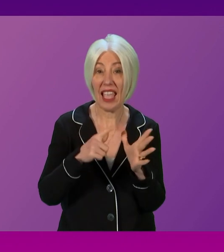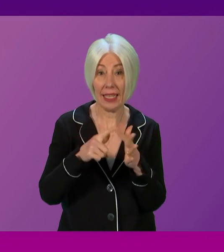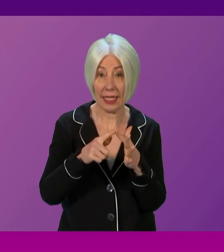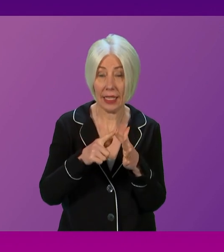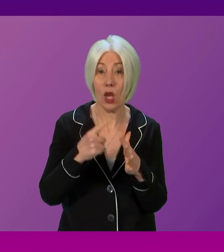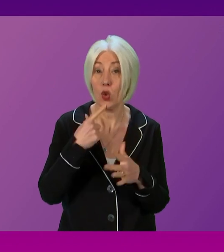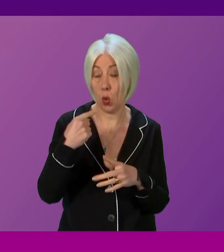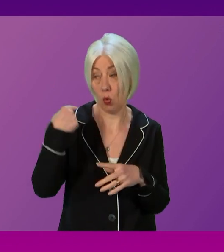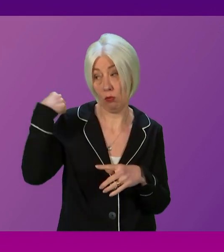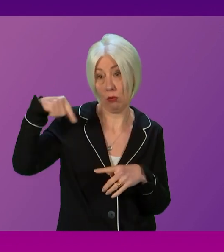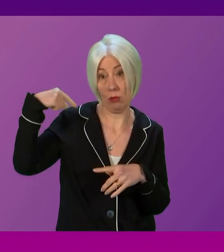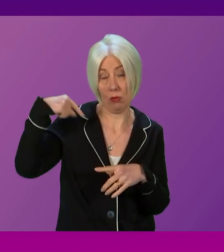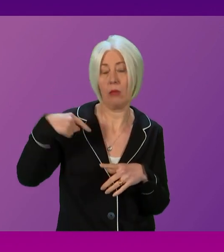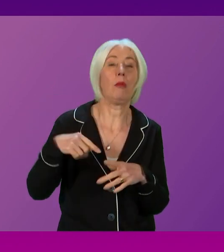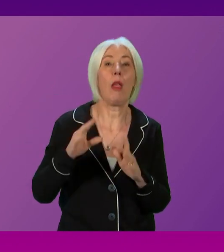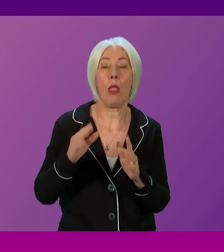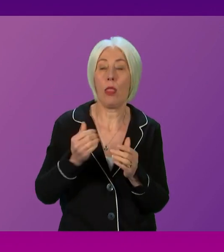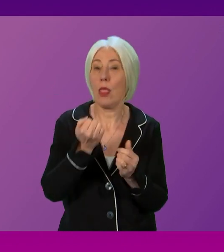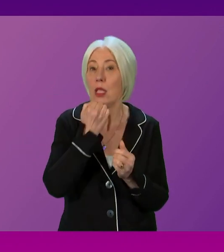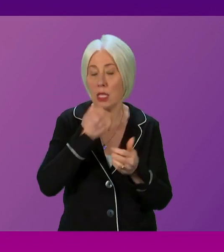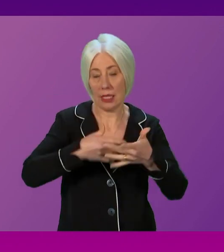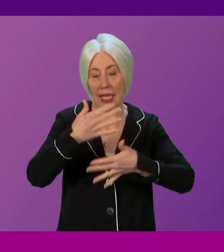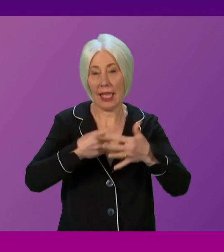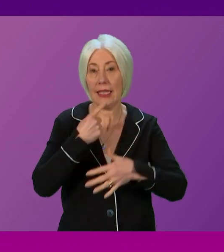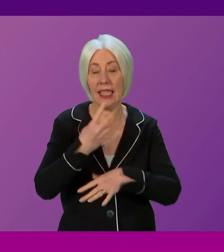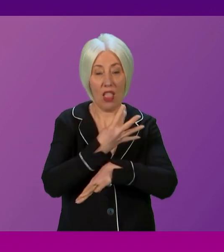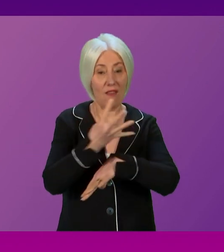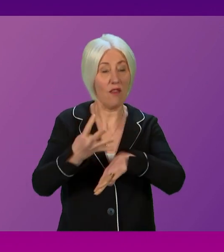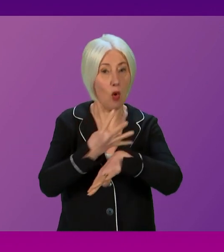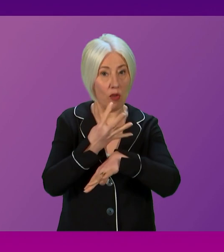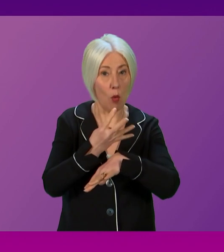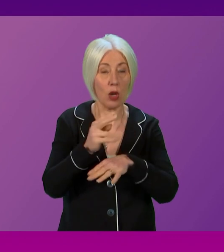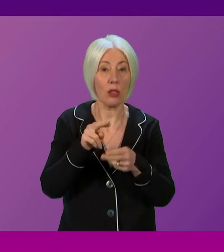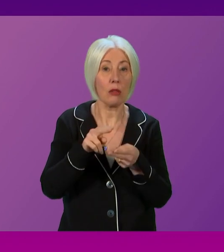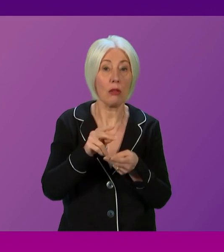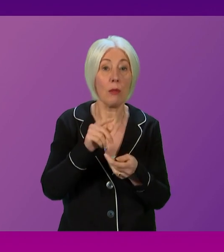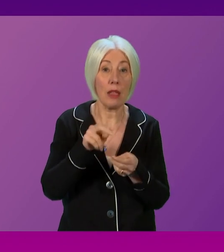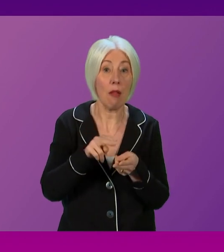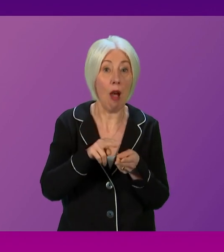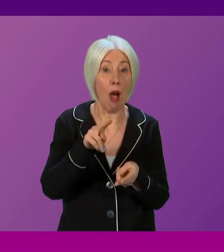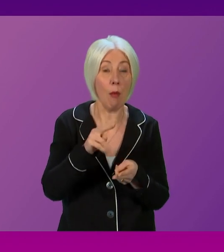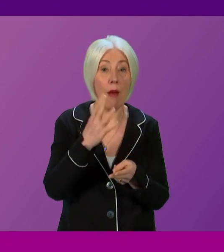The latest weekly figures, for example, show that four-hour performance is up by 6.7 points on the